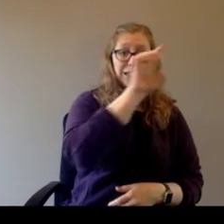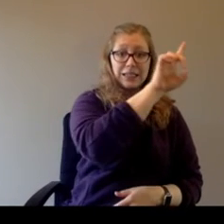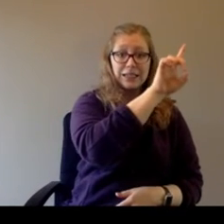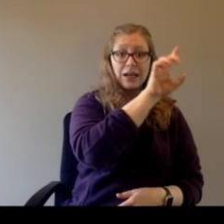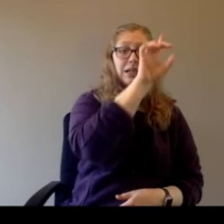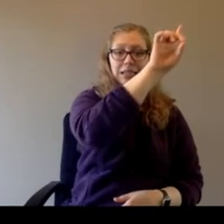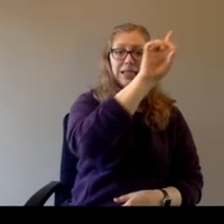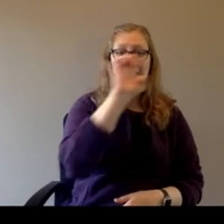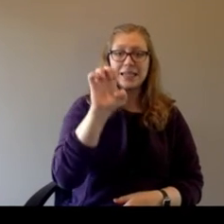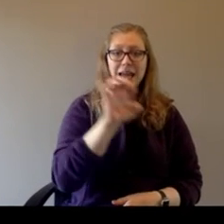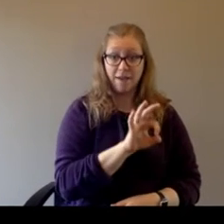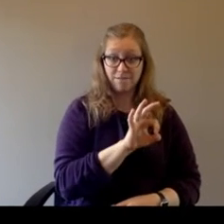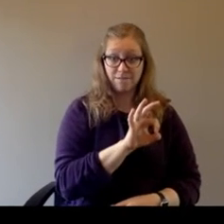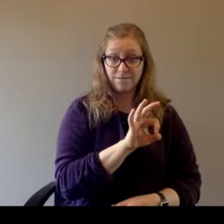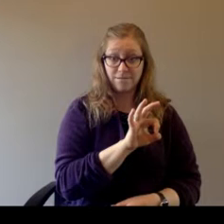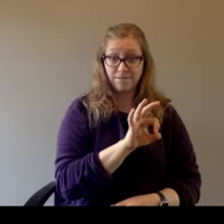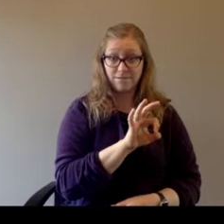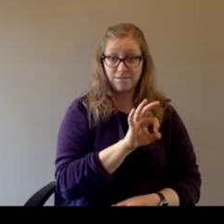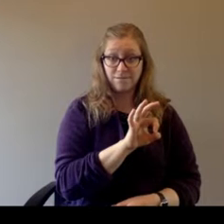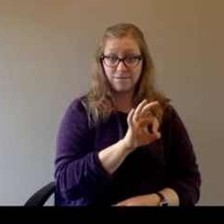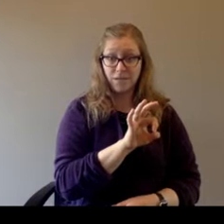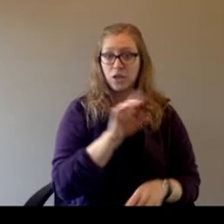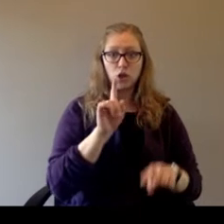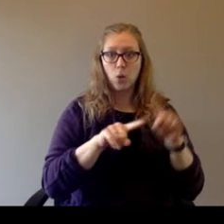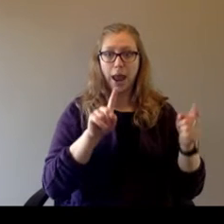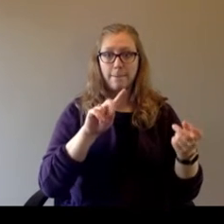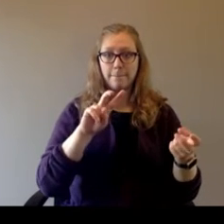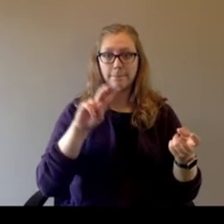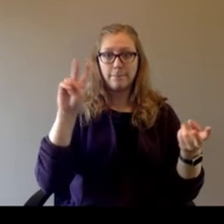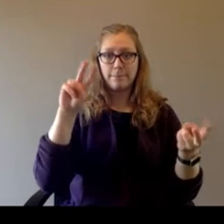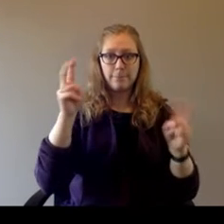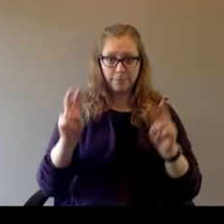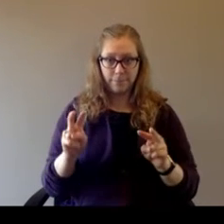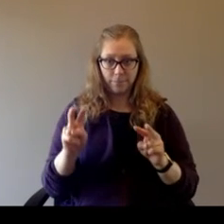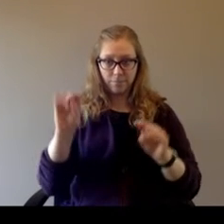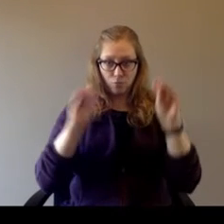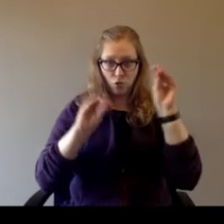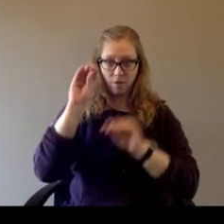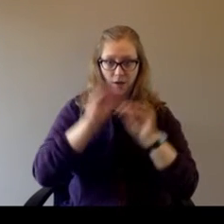The next one is that it is the sides. And that's a little more tricky because